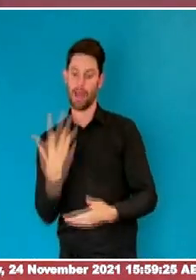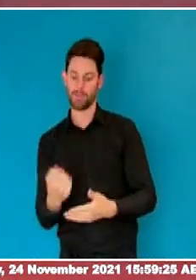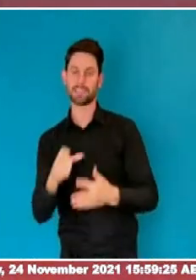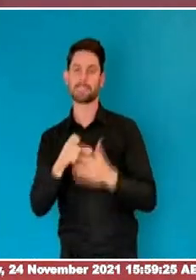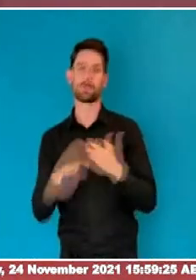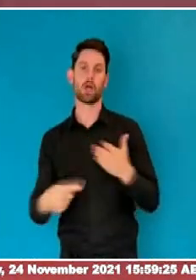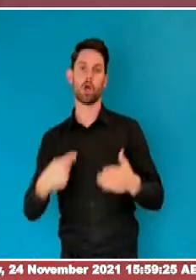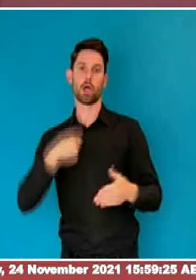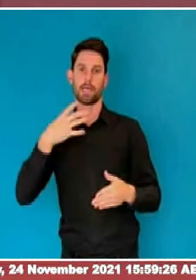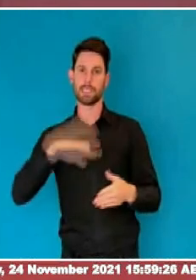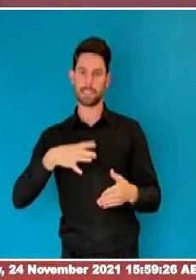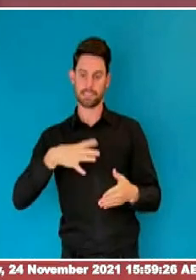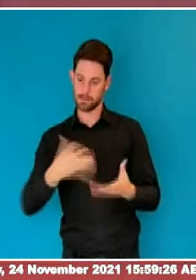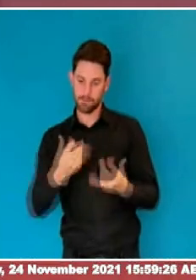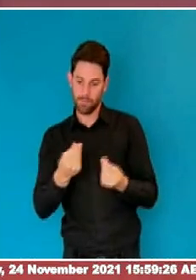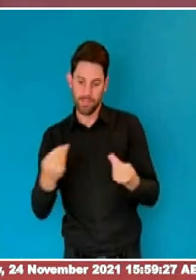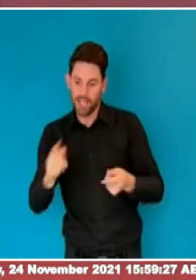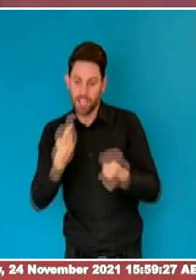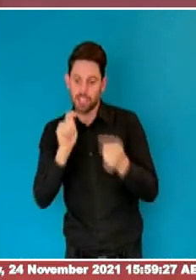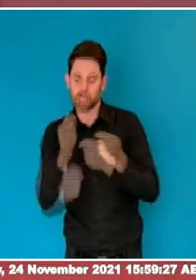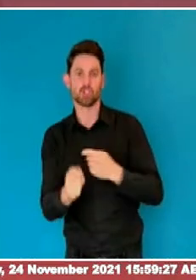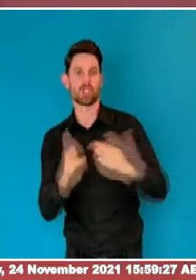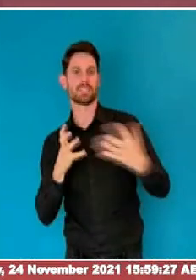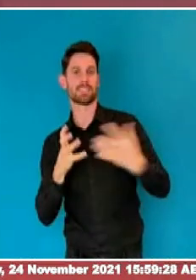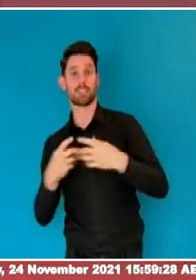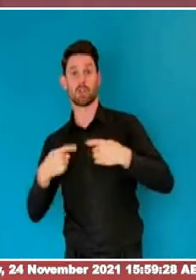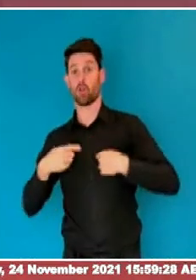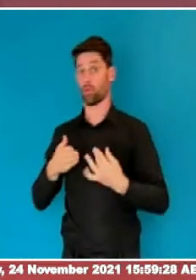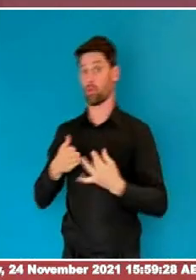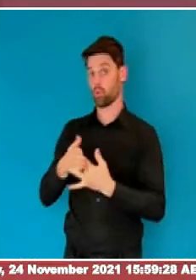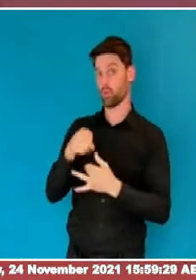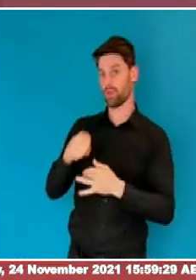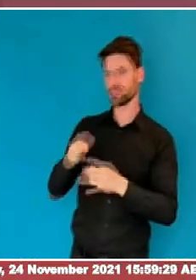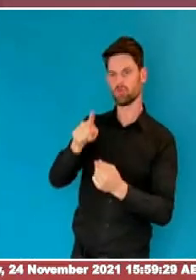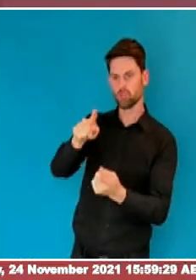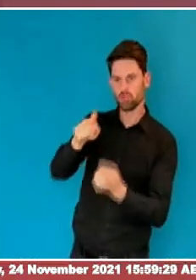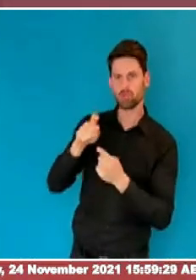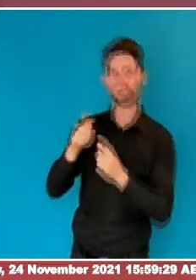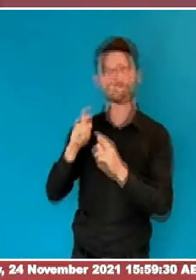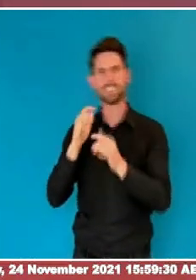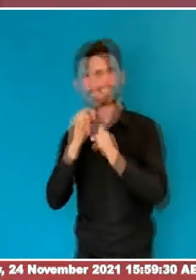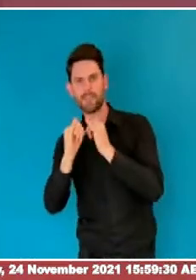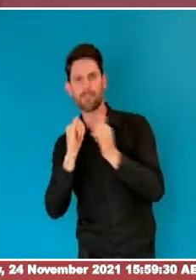a reasonable adjustment within the actual recruitment process, or that you need an